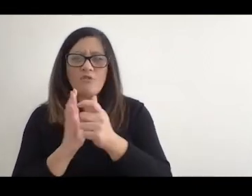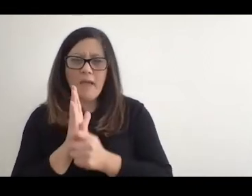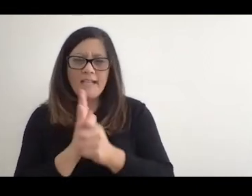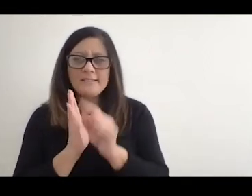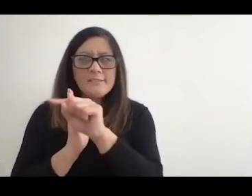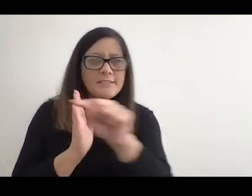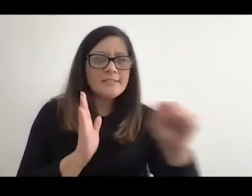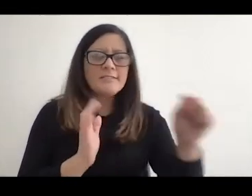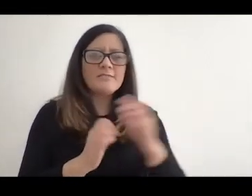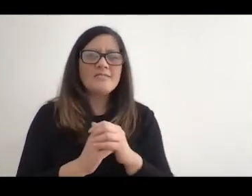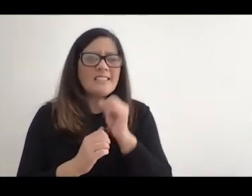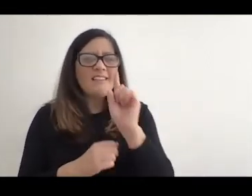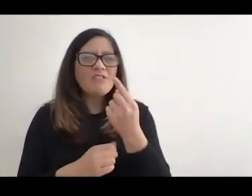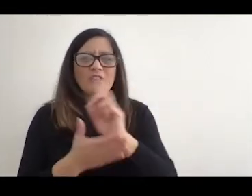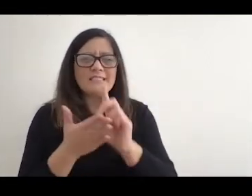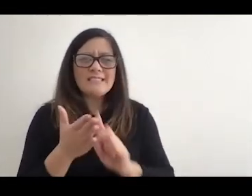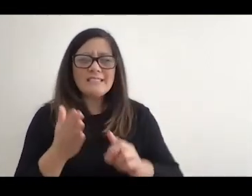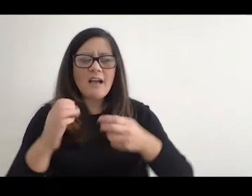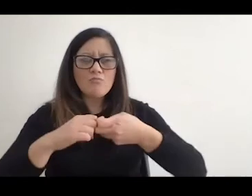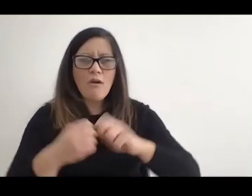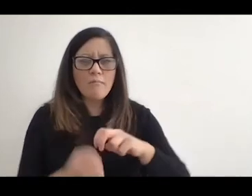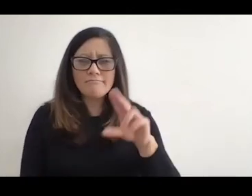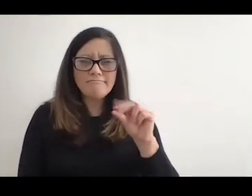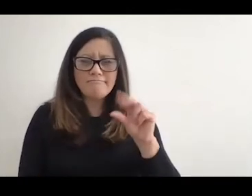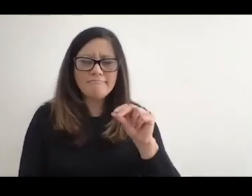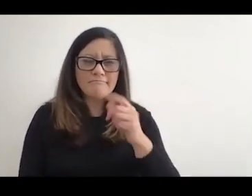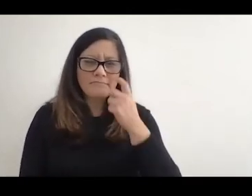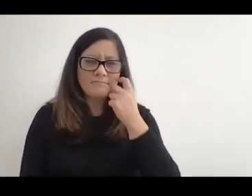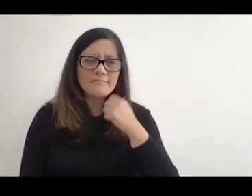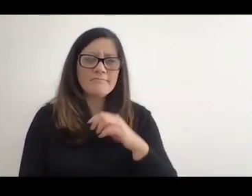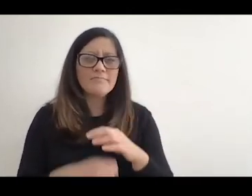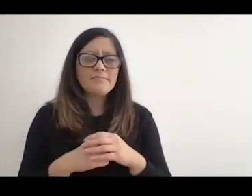Just a design issue. I want to share my screen again.